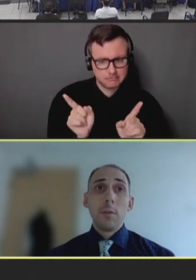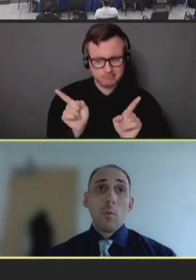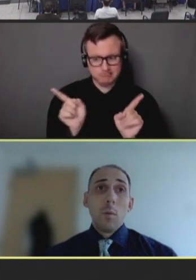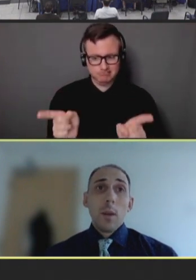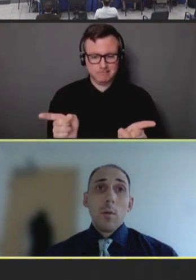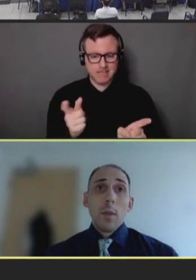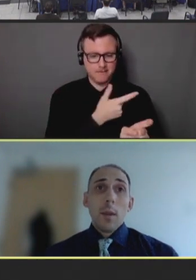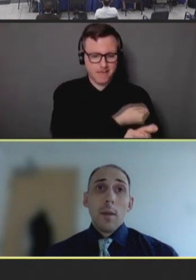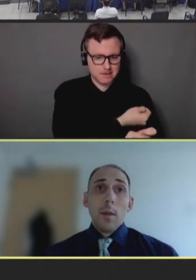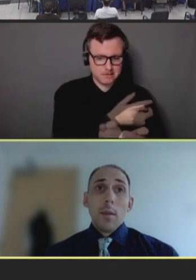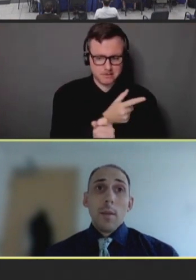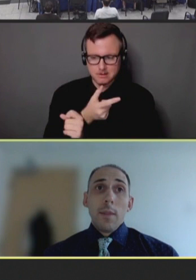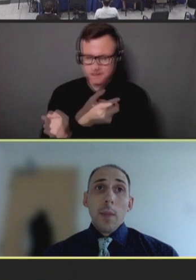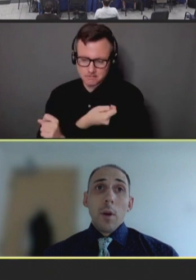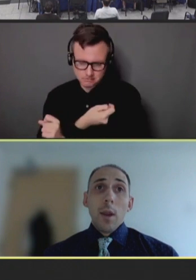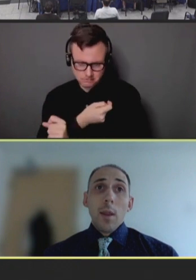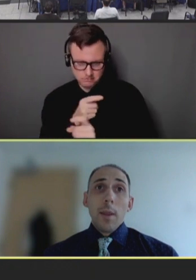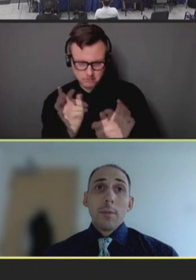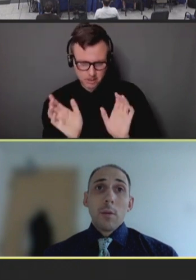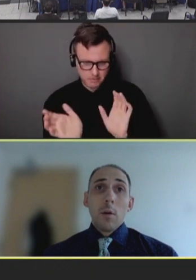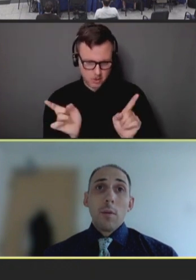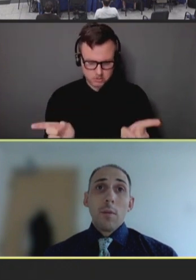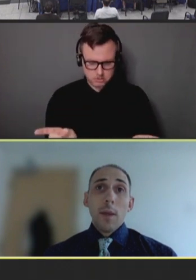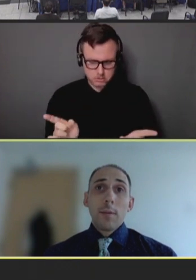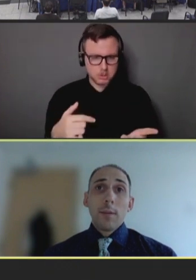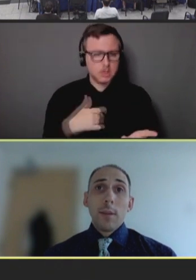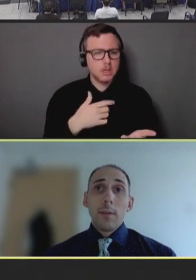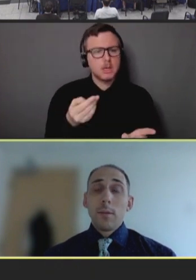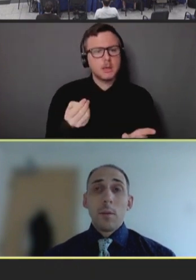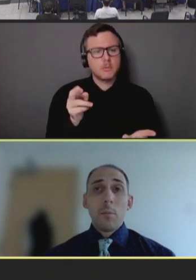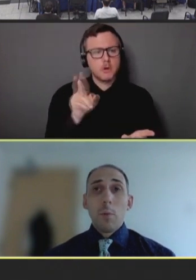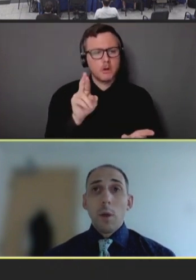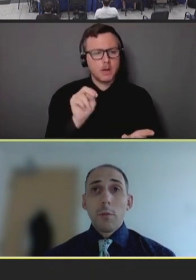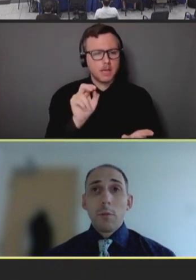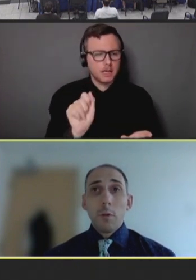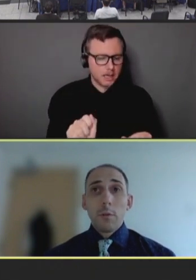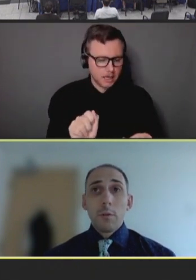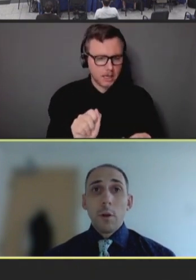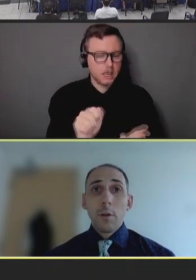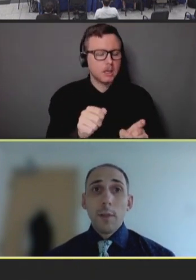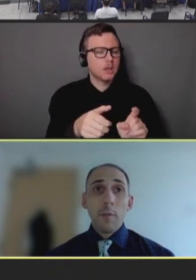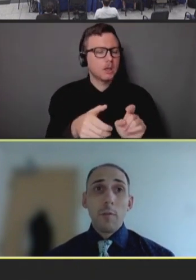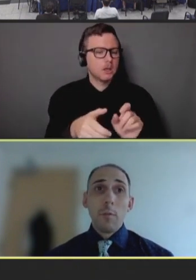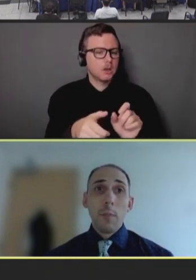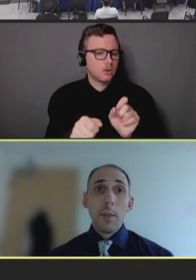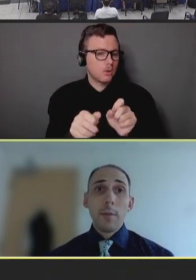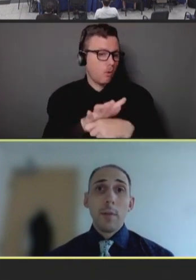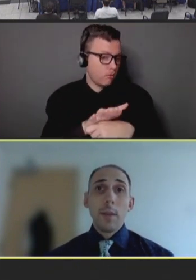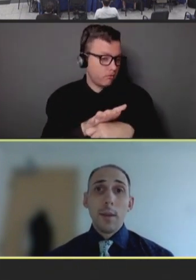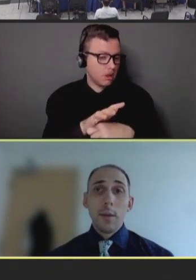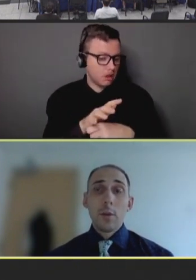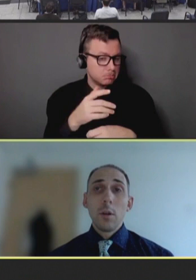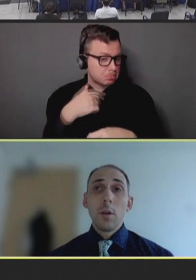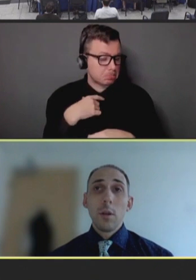So we knew that the mRNA-based COVID vaccines in broad strokes are safe based on the initial